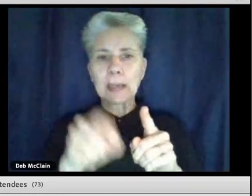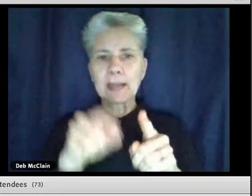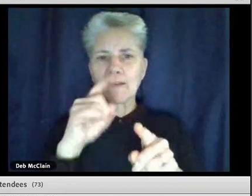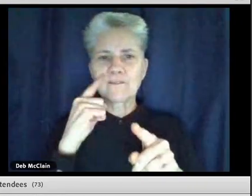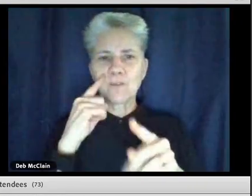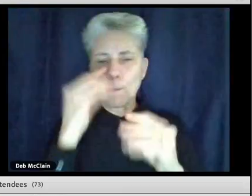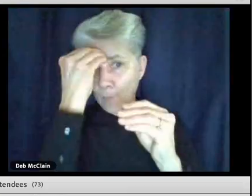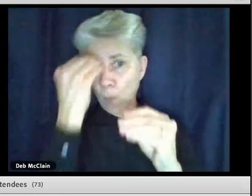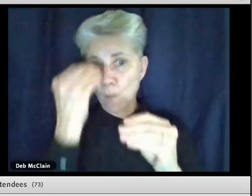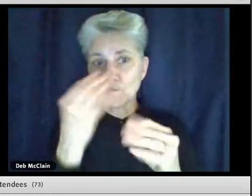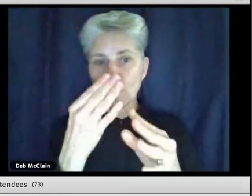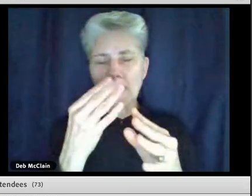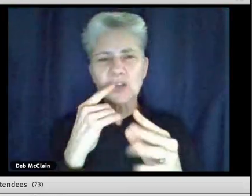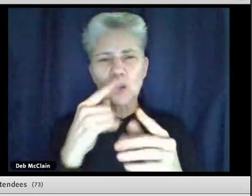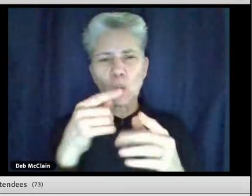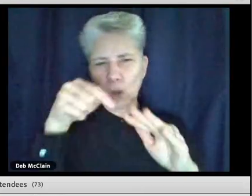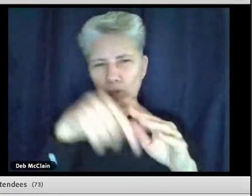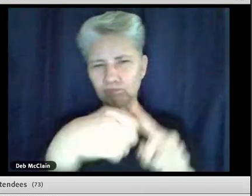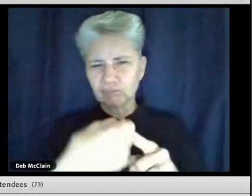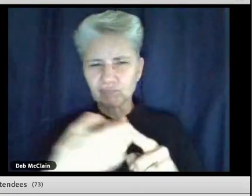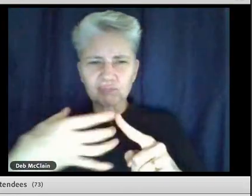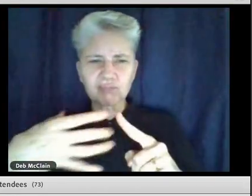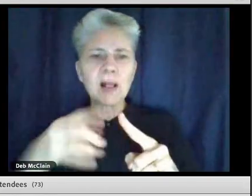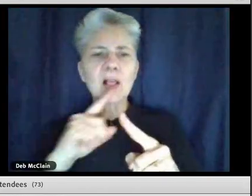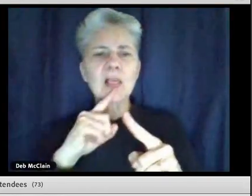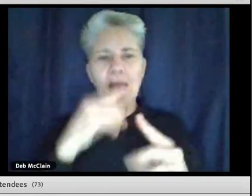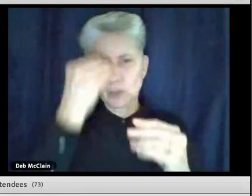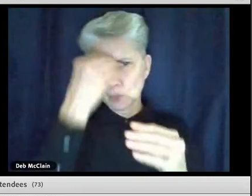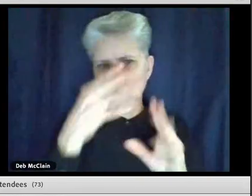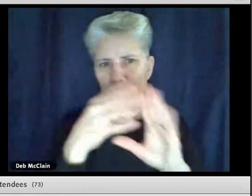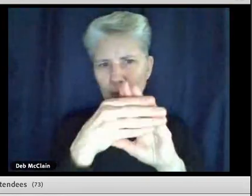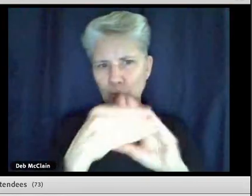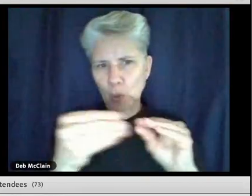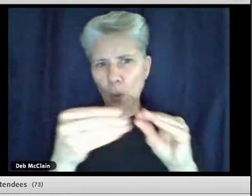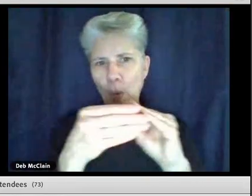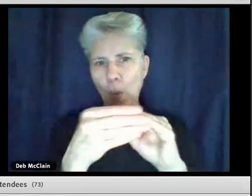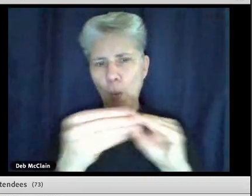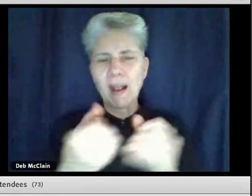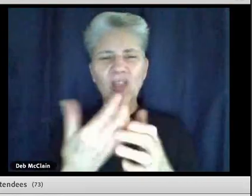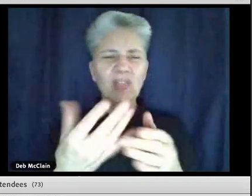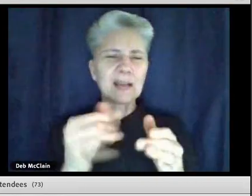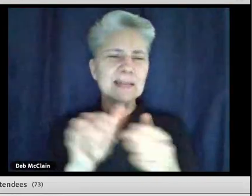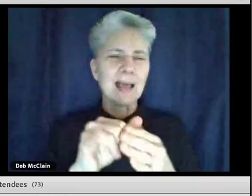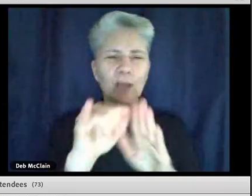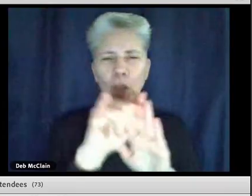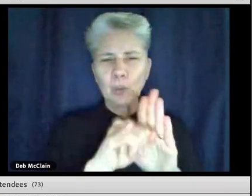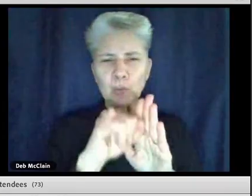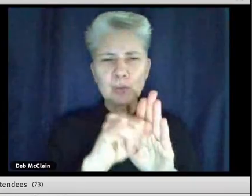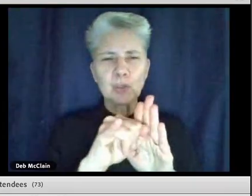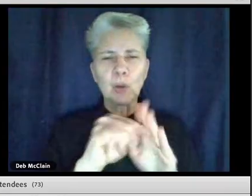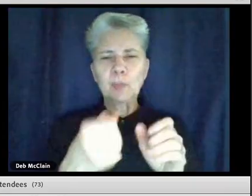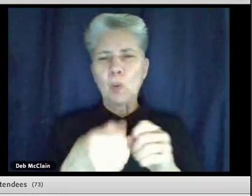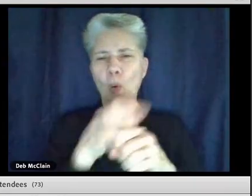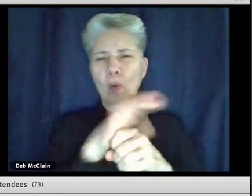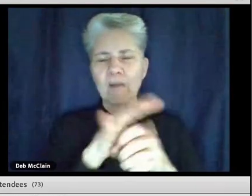it just gives you the basic facts. You can also click for more information, and it'll go really deep into the actual news story.